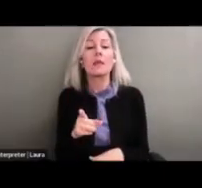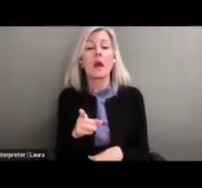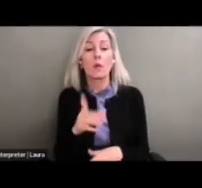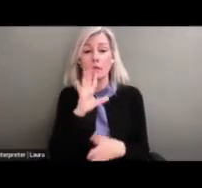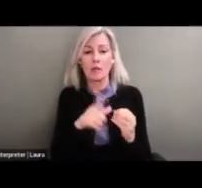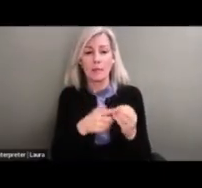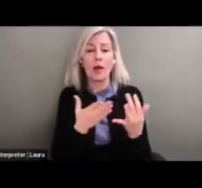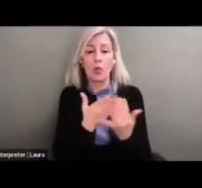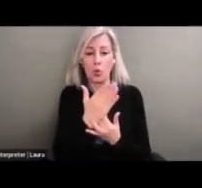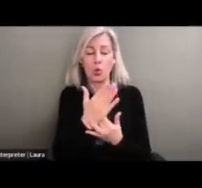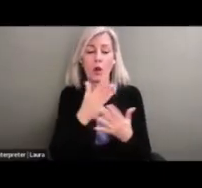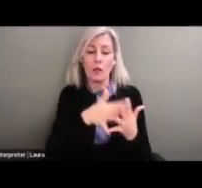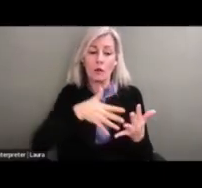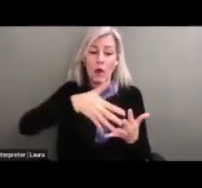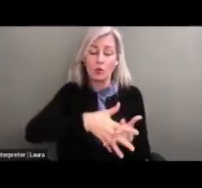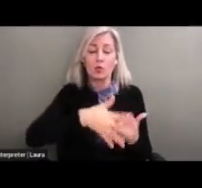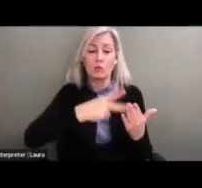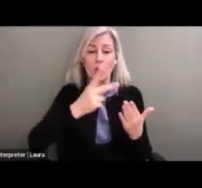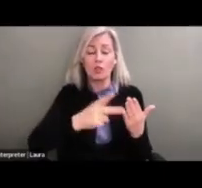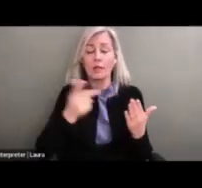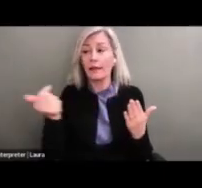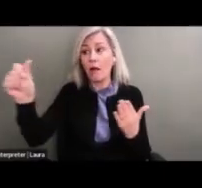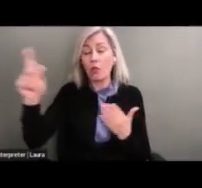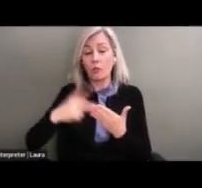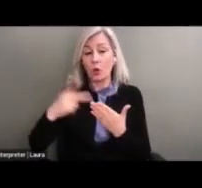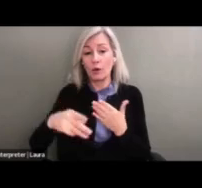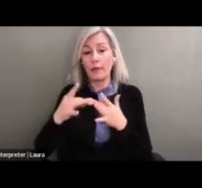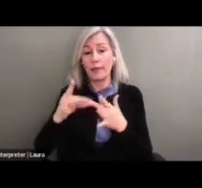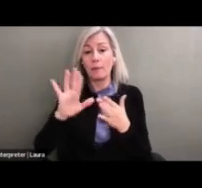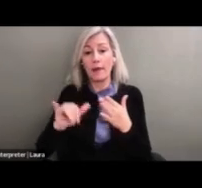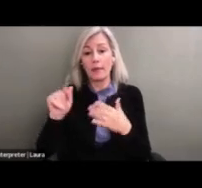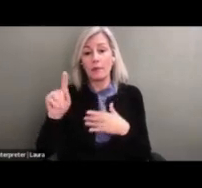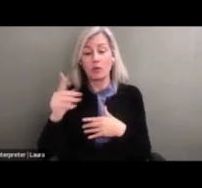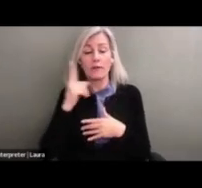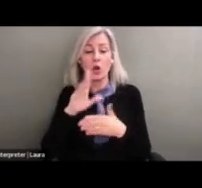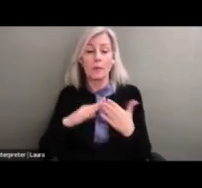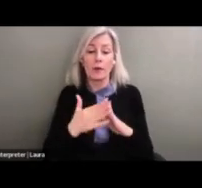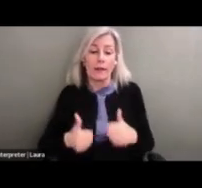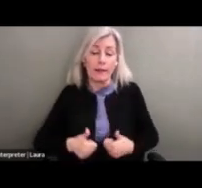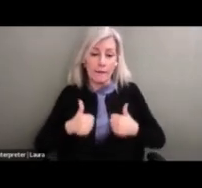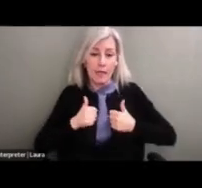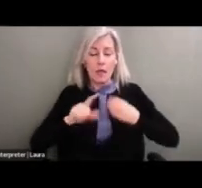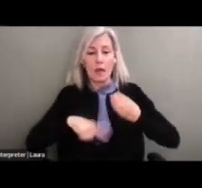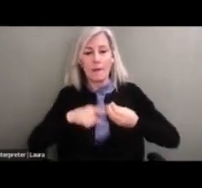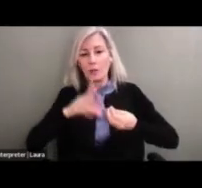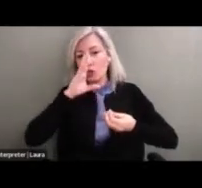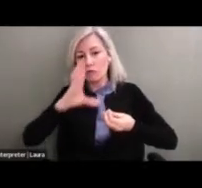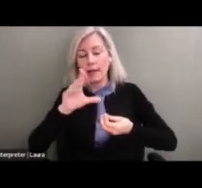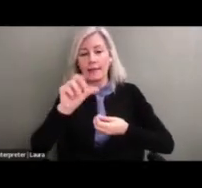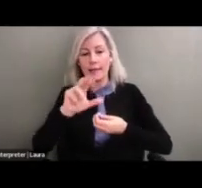We may see less people in HCBS programs and longer waiting list. We talked a lot through the grassroots project